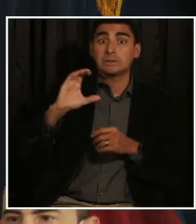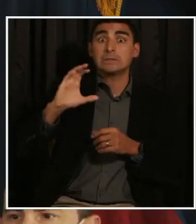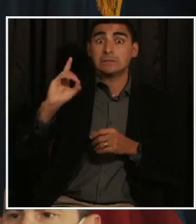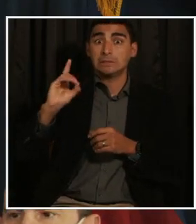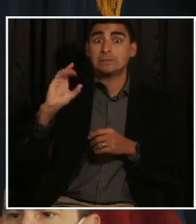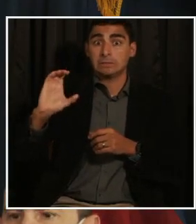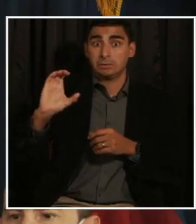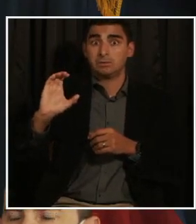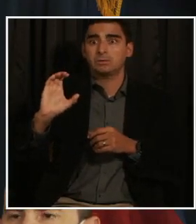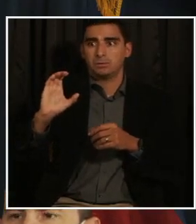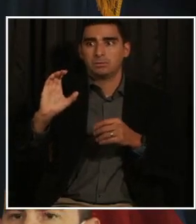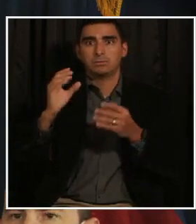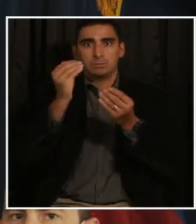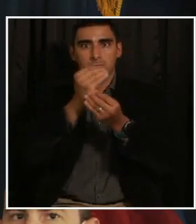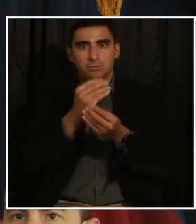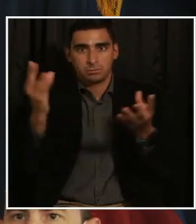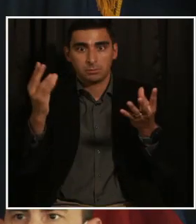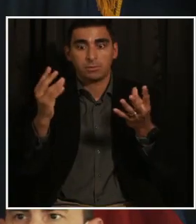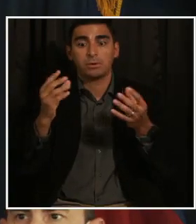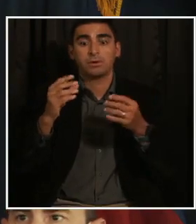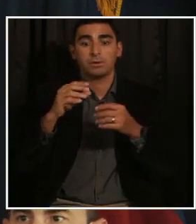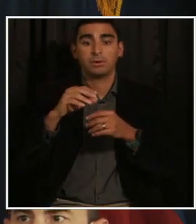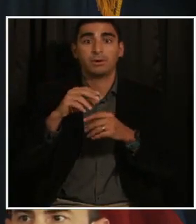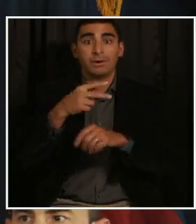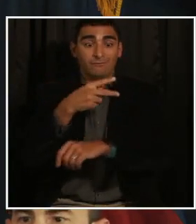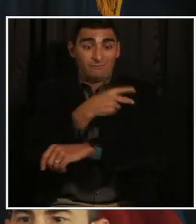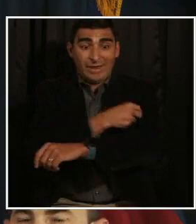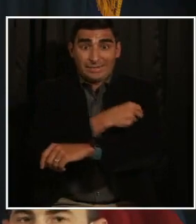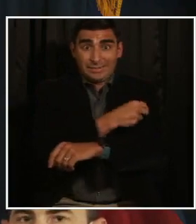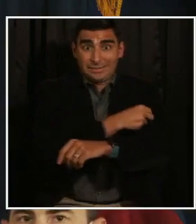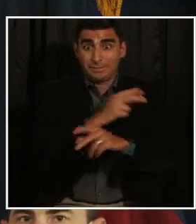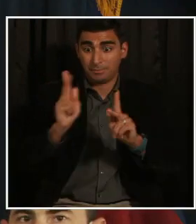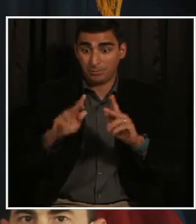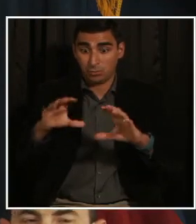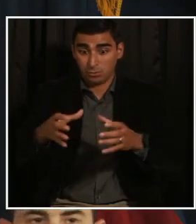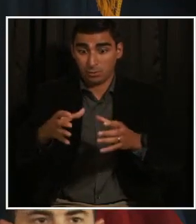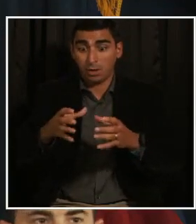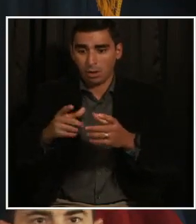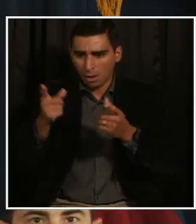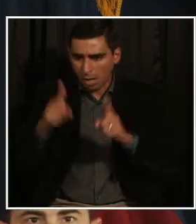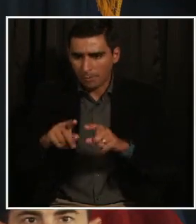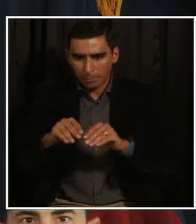know while vaccine breakthrough cases are rare when they do occur that individuals um who have